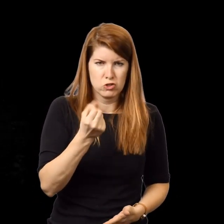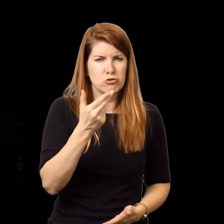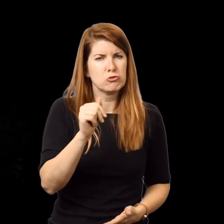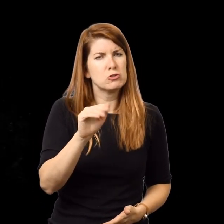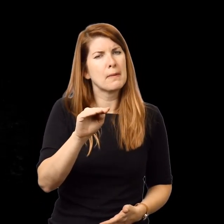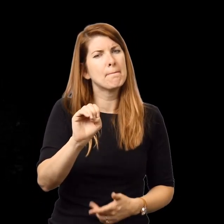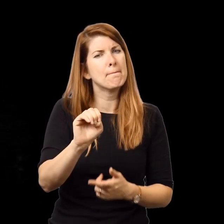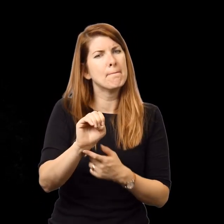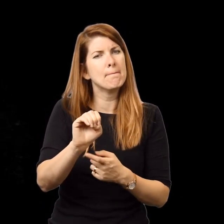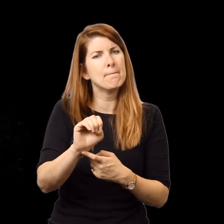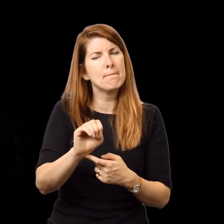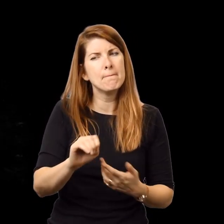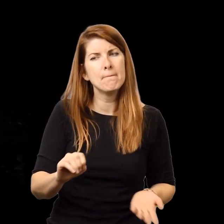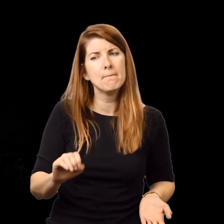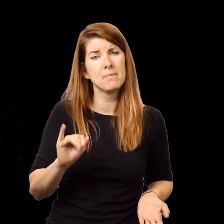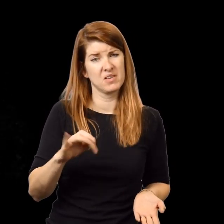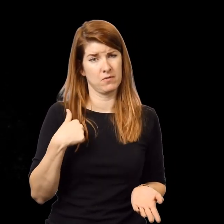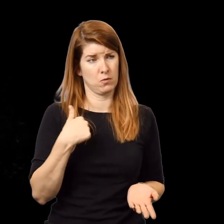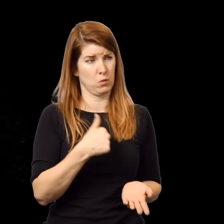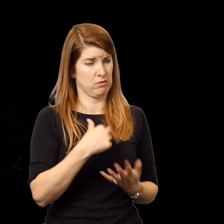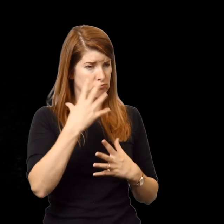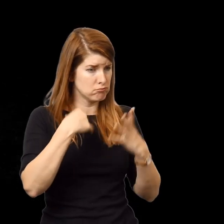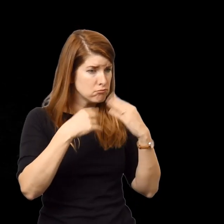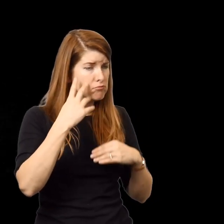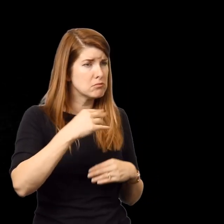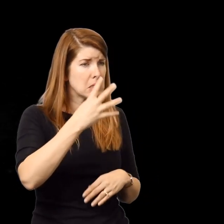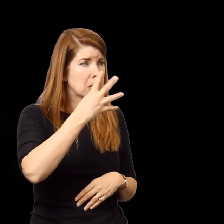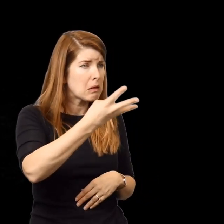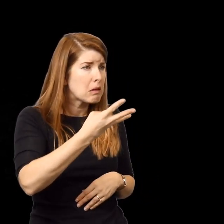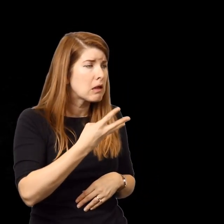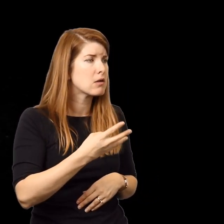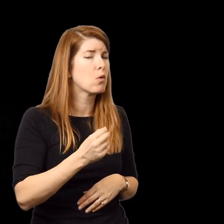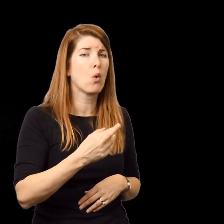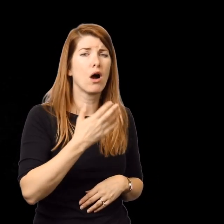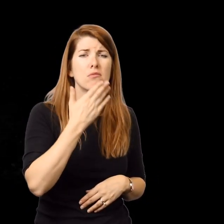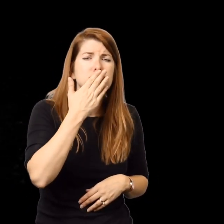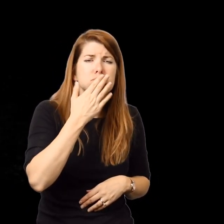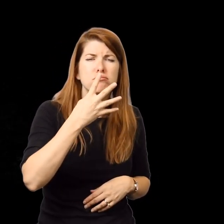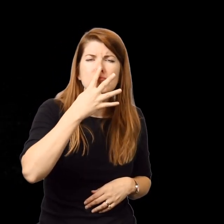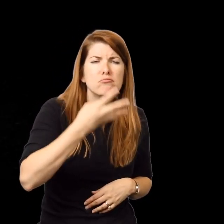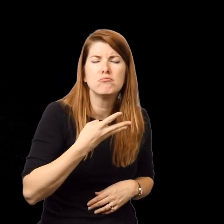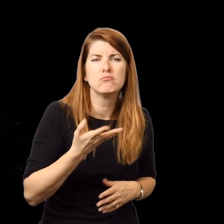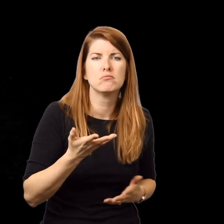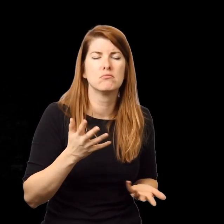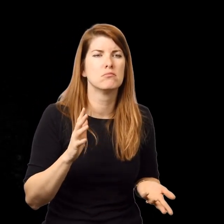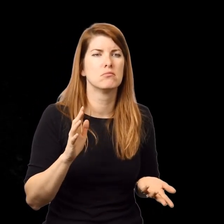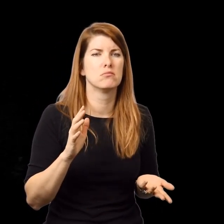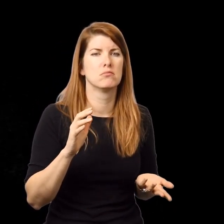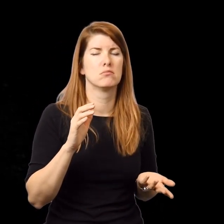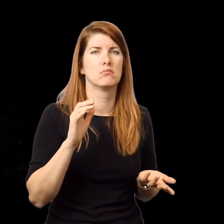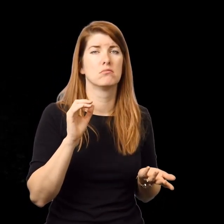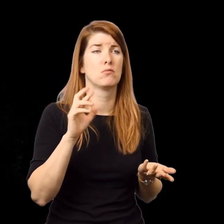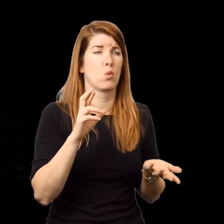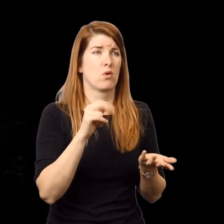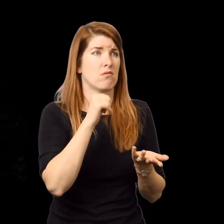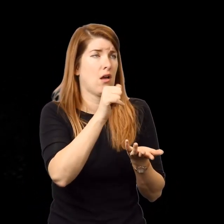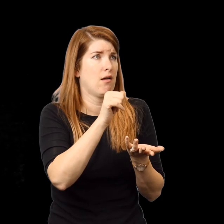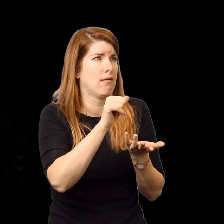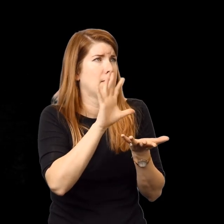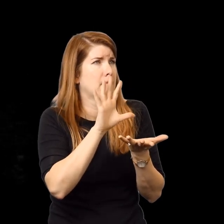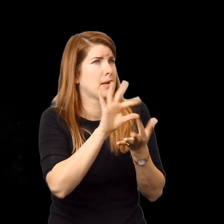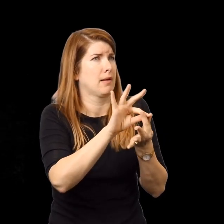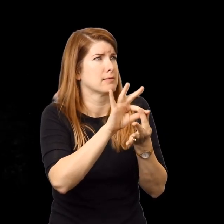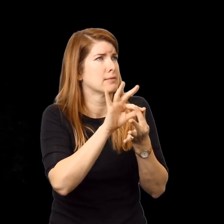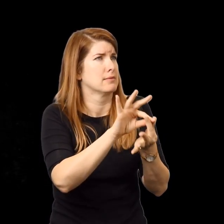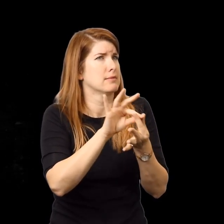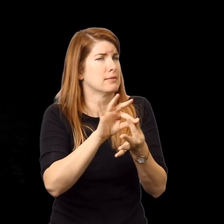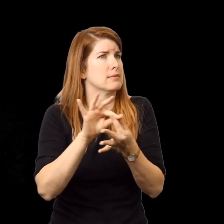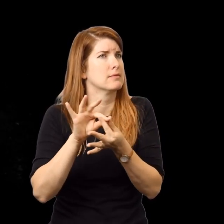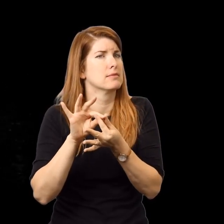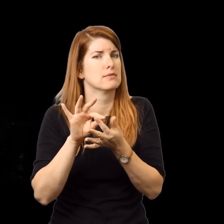When we are neglected or inadvertently ignored or inadvertently not connected to,